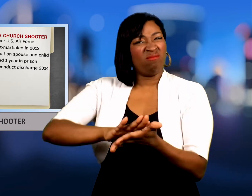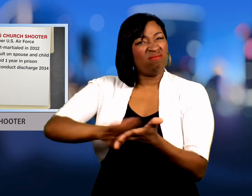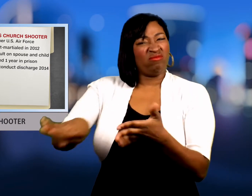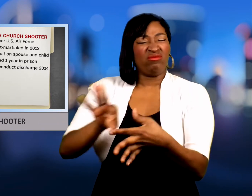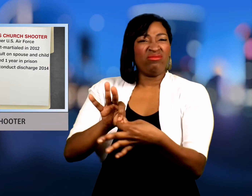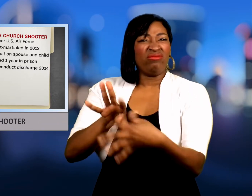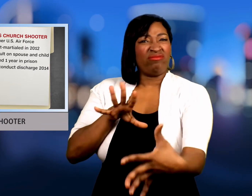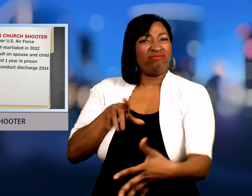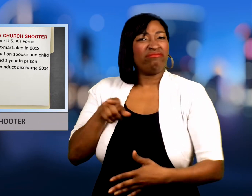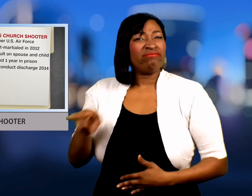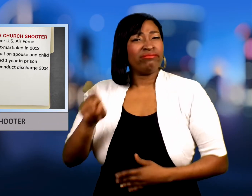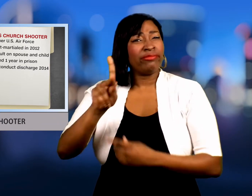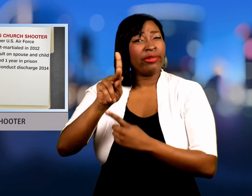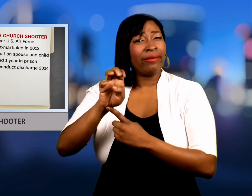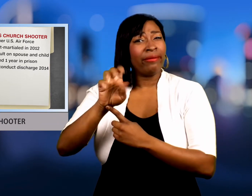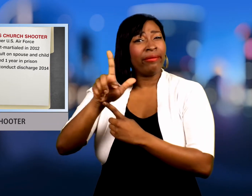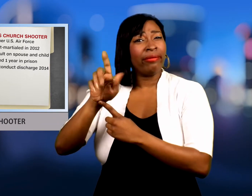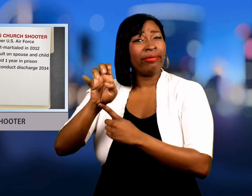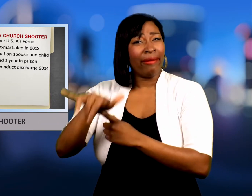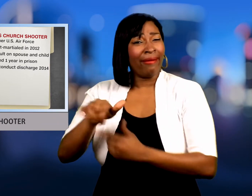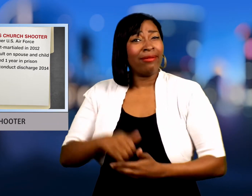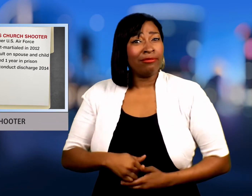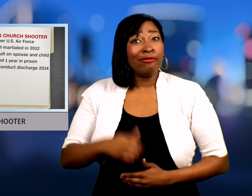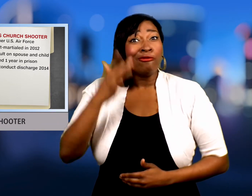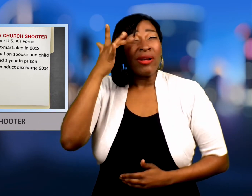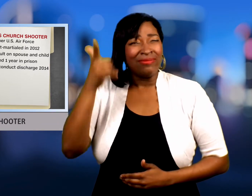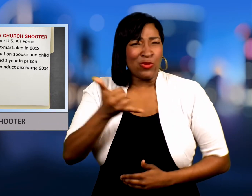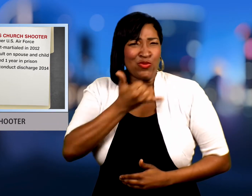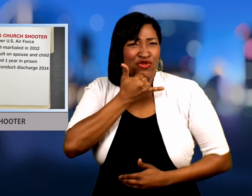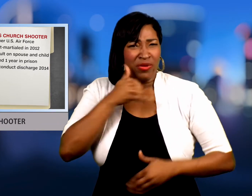Force for bad conduct.